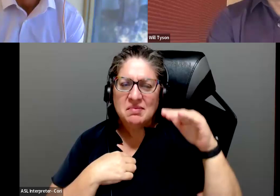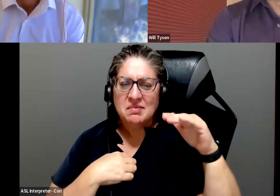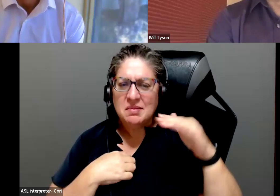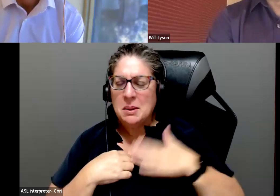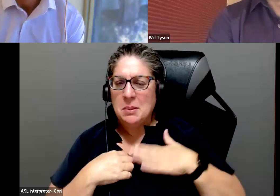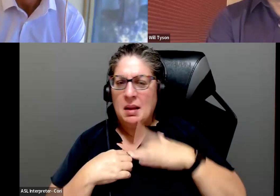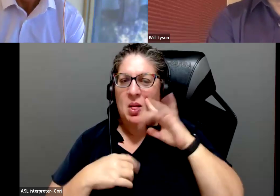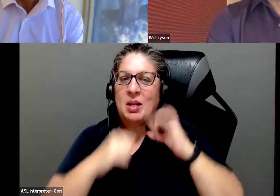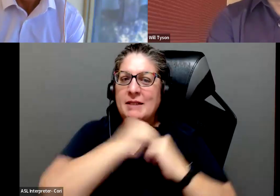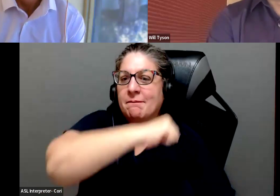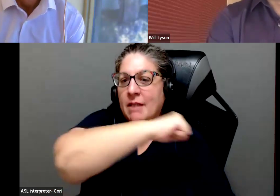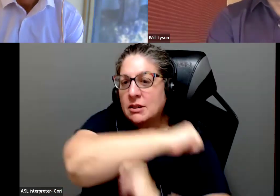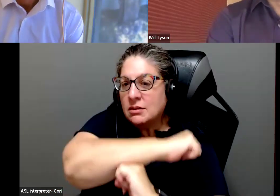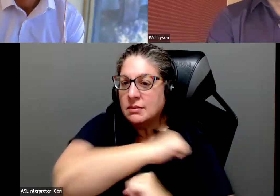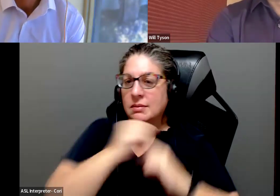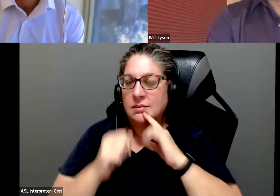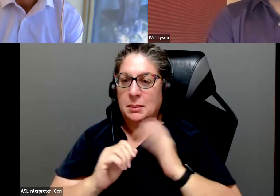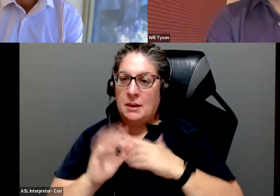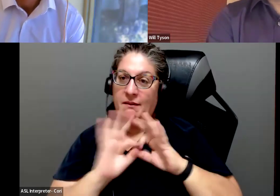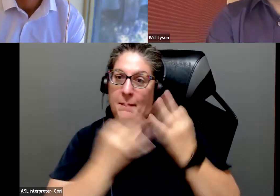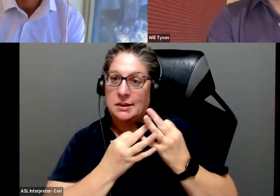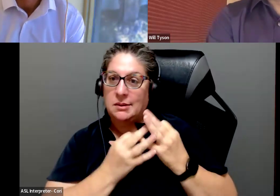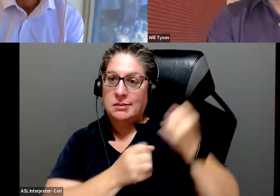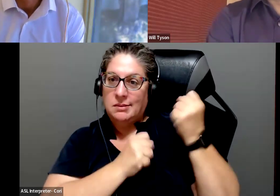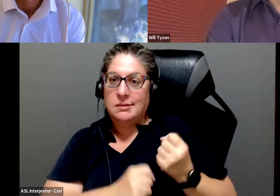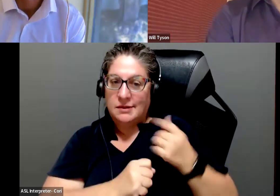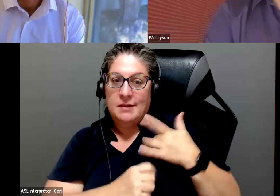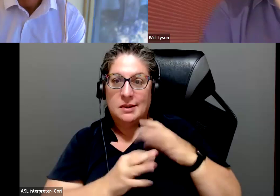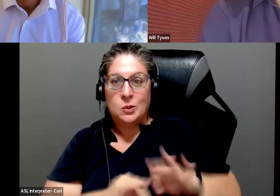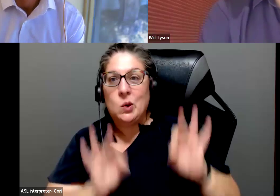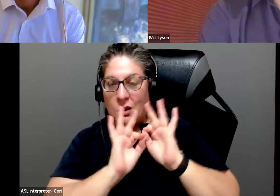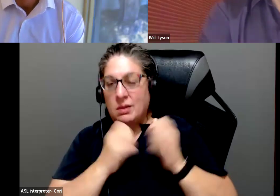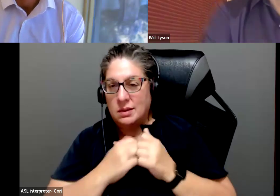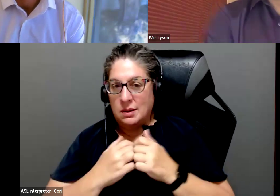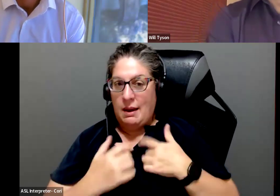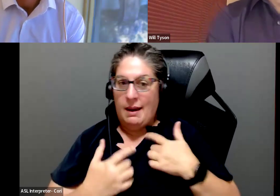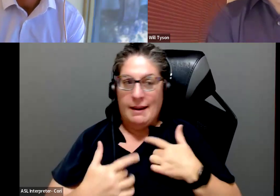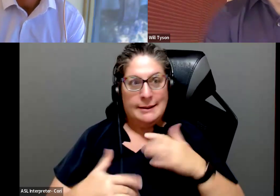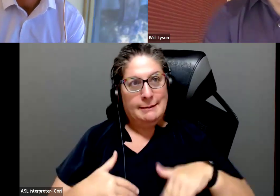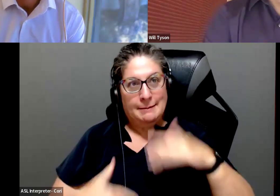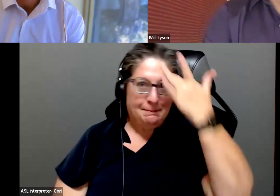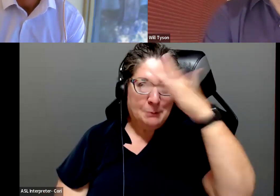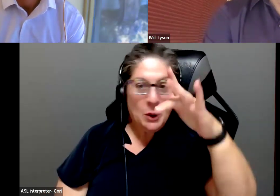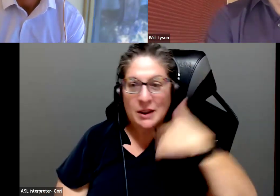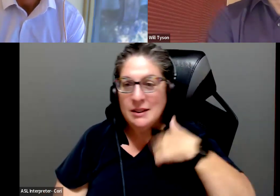foundational part of our family. I was always a smart kid in math and science.